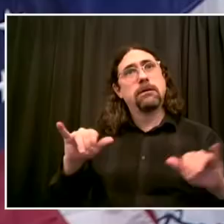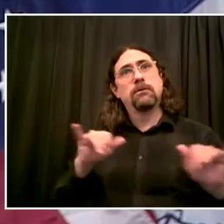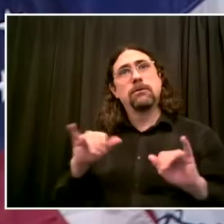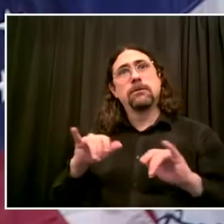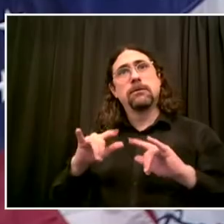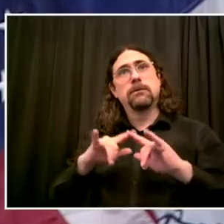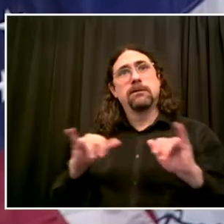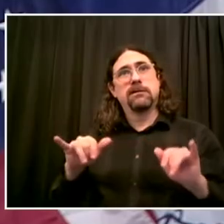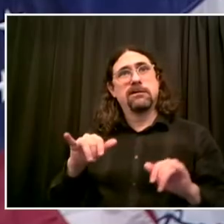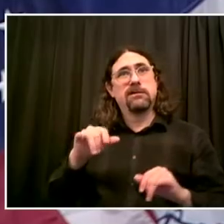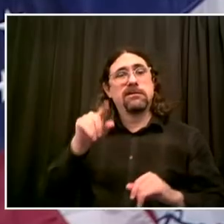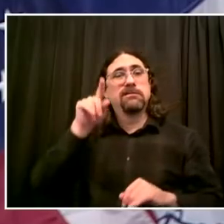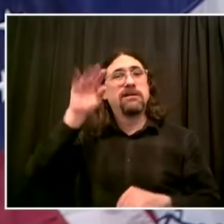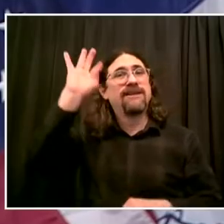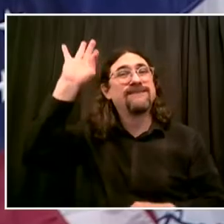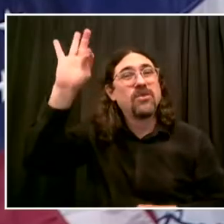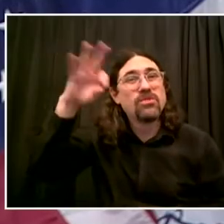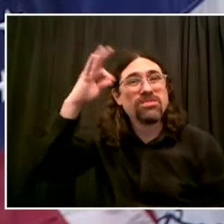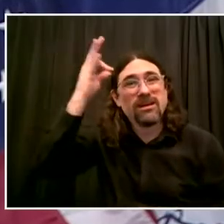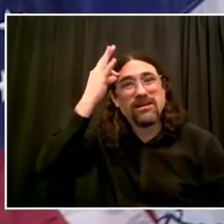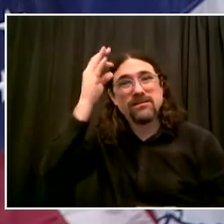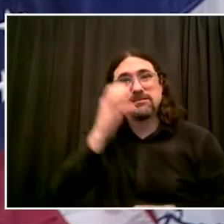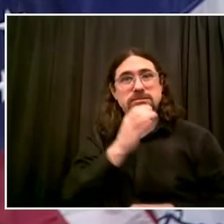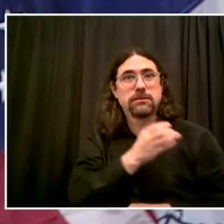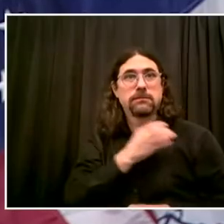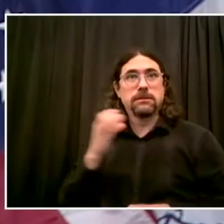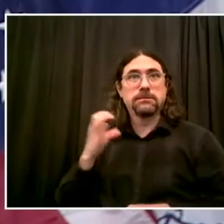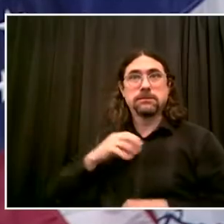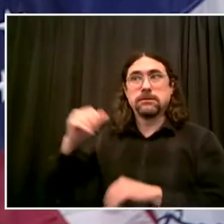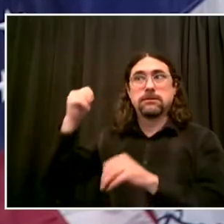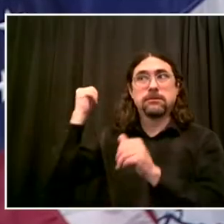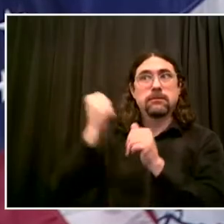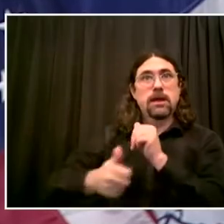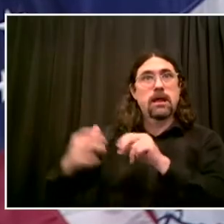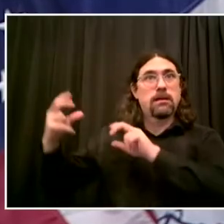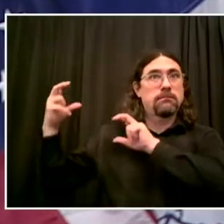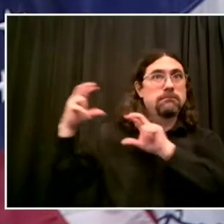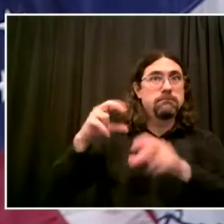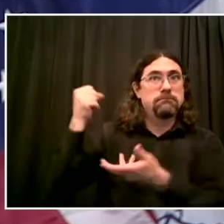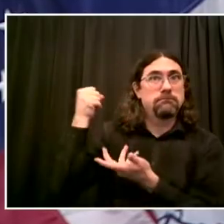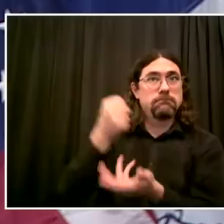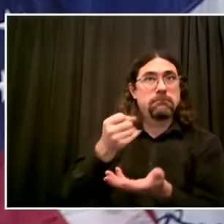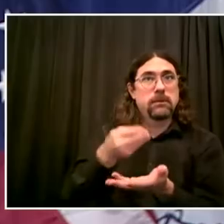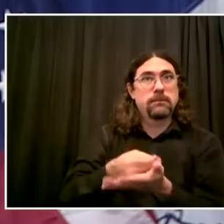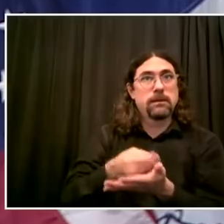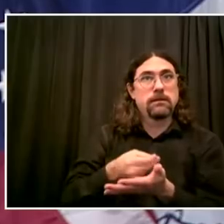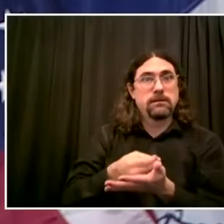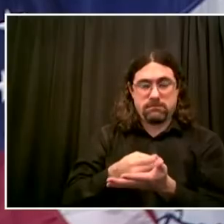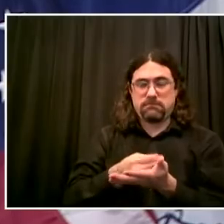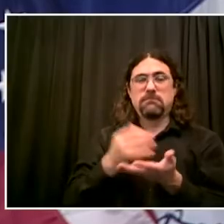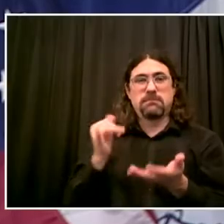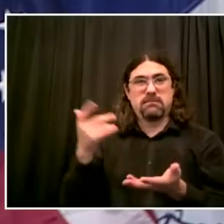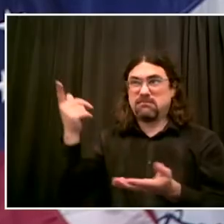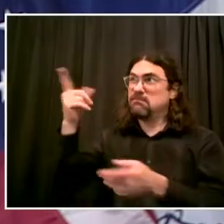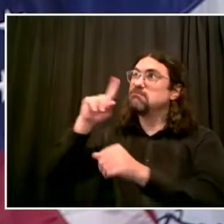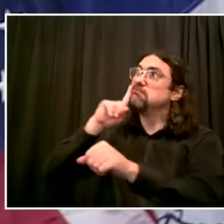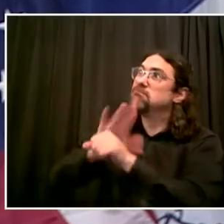WHEN OR HOW